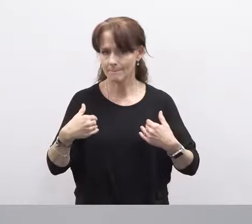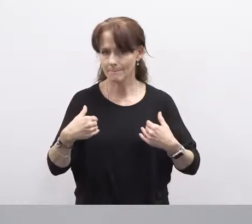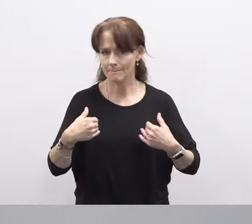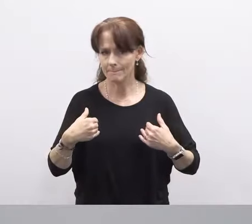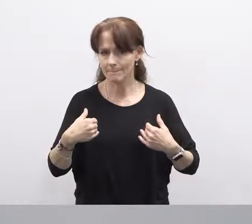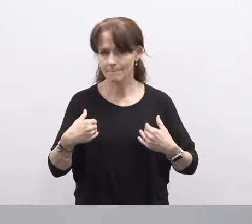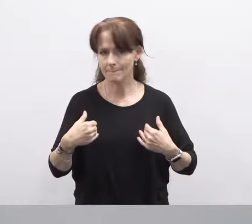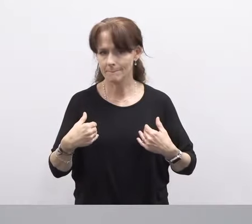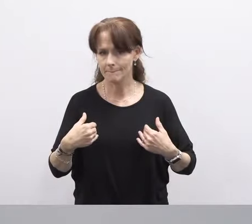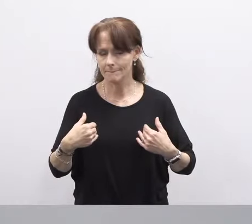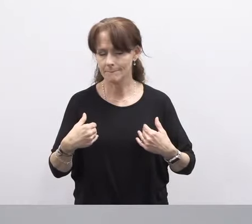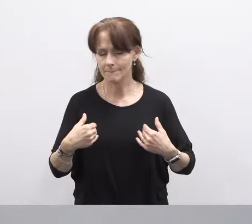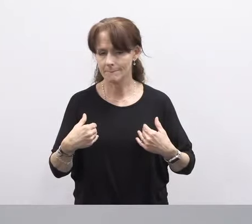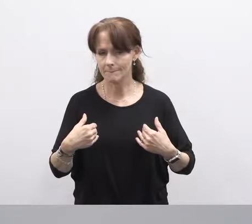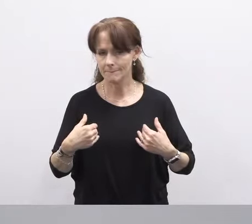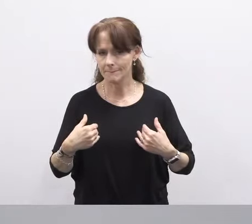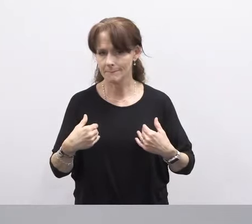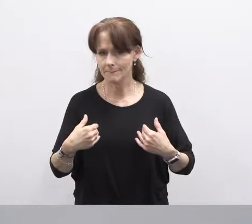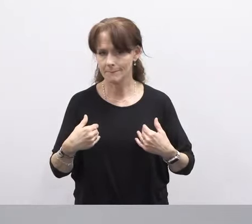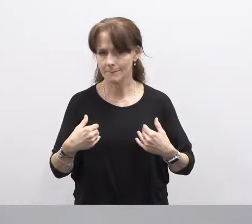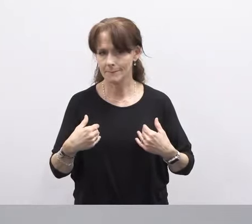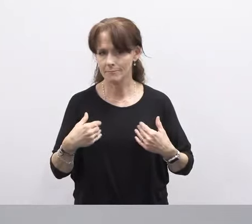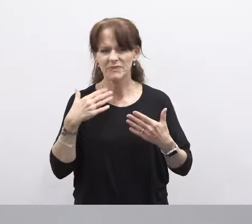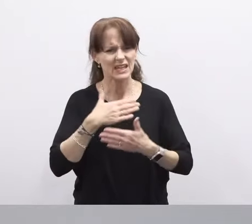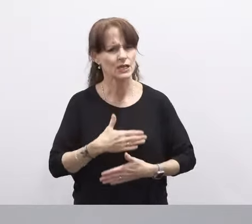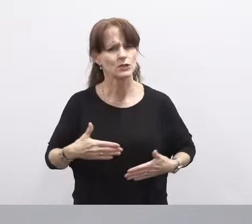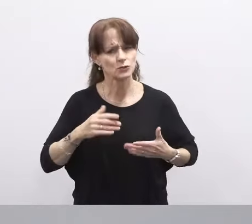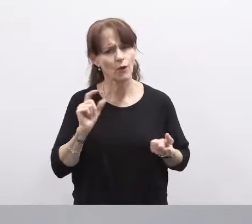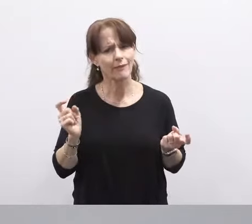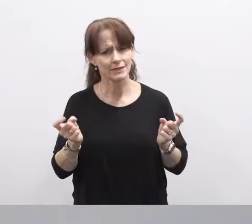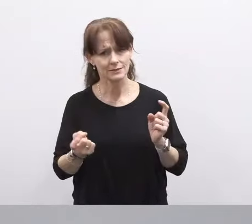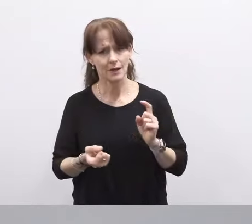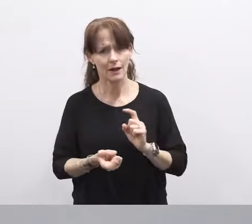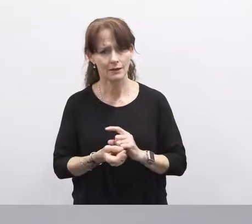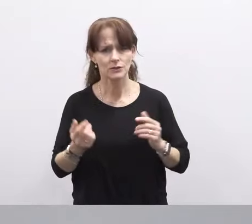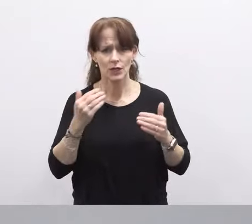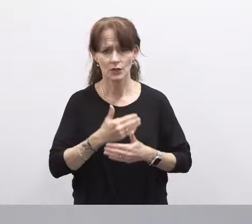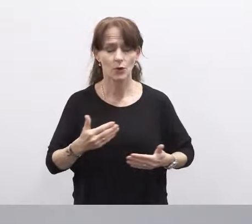and enjoy the change, enjoy the new Jordan culture.